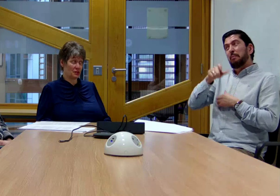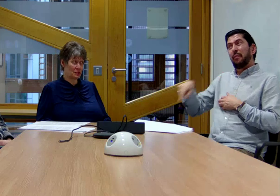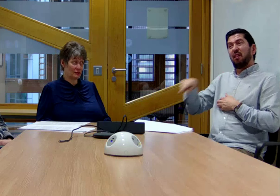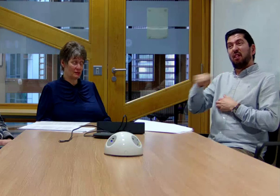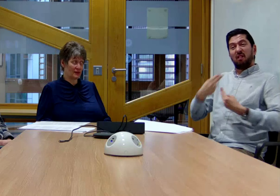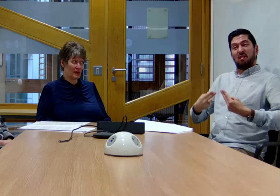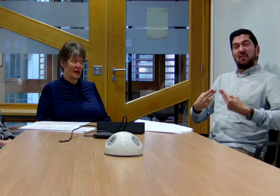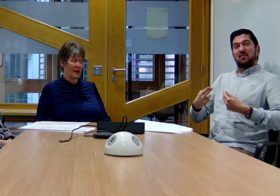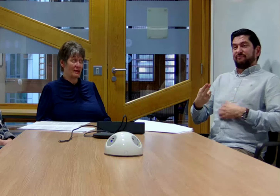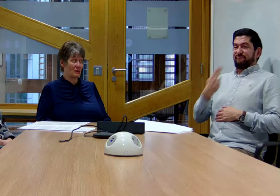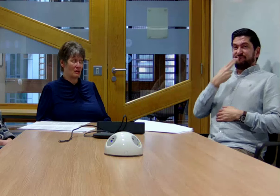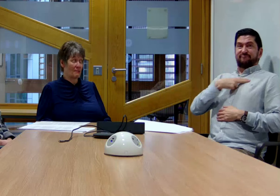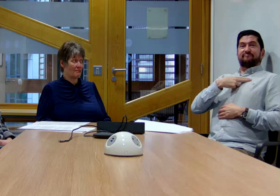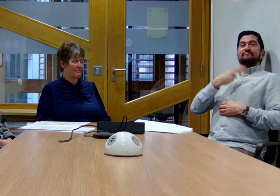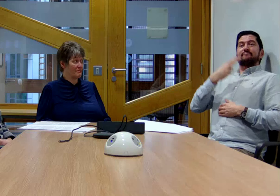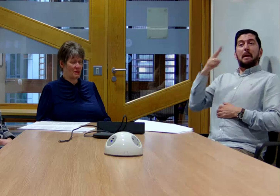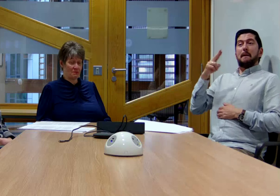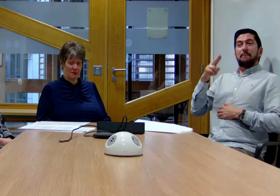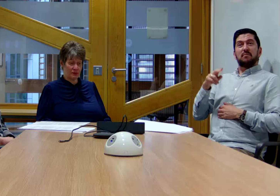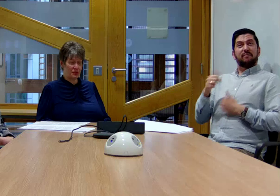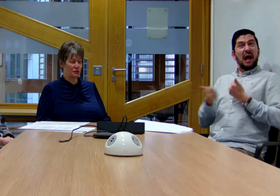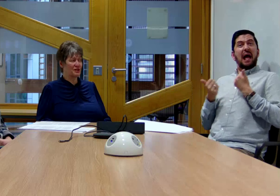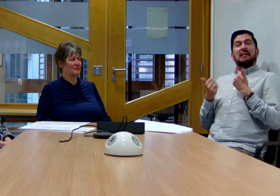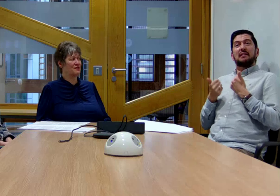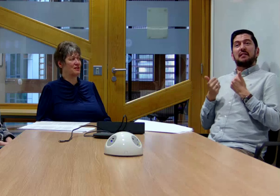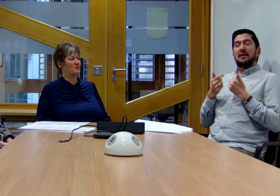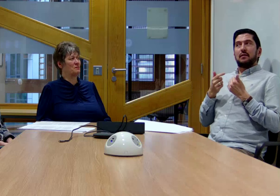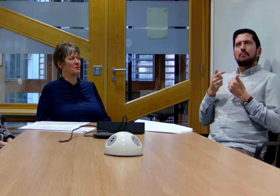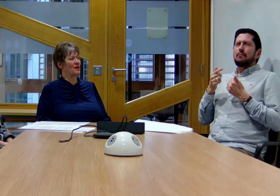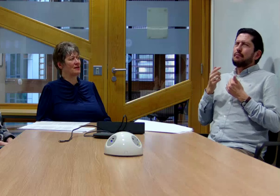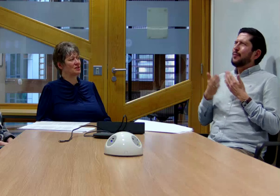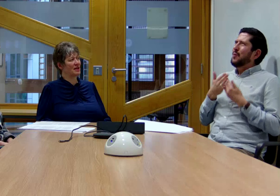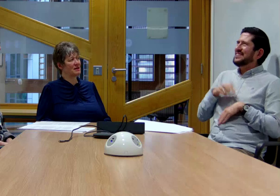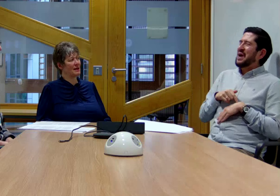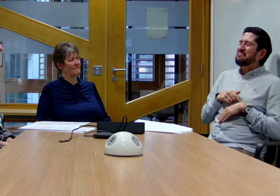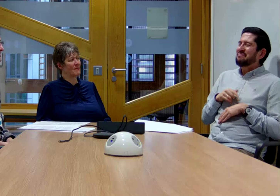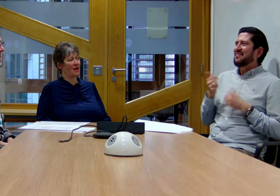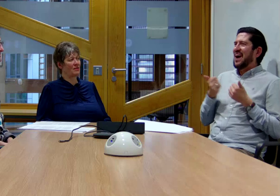linked with something that is not positive, you know, maybe people still give deaf people